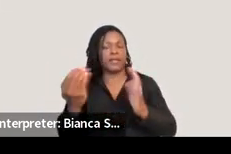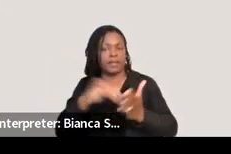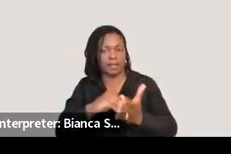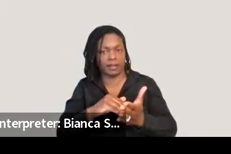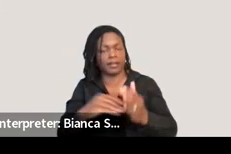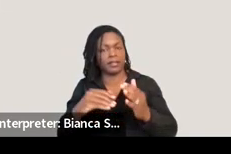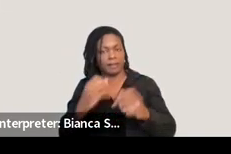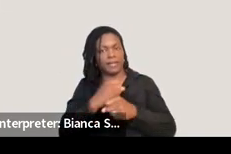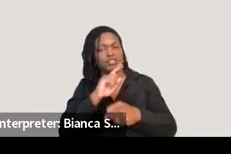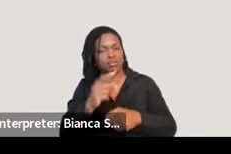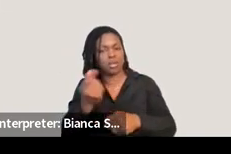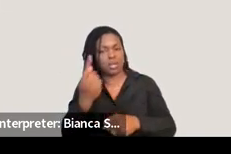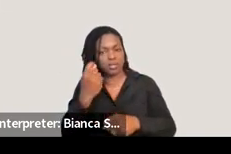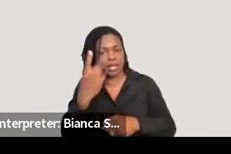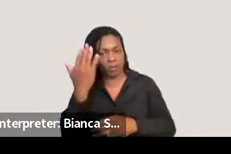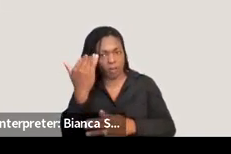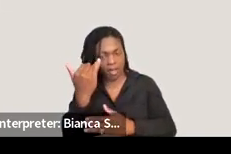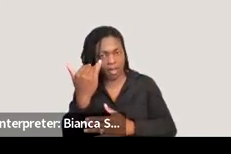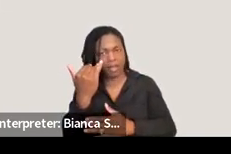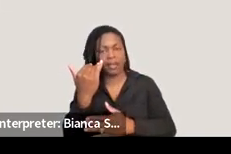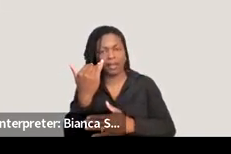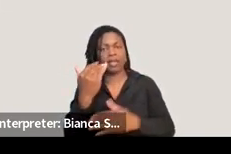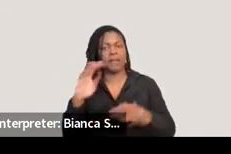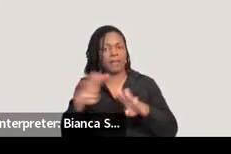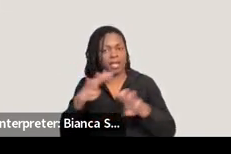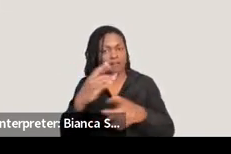You see them calming down. We want them to feel connected. We want them to feel love. We want them to know that you're listening.